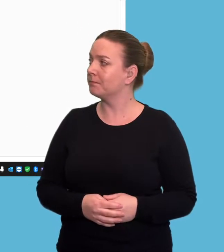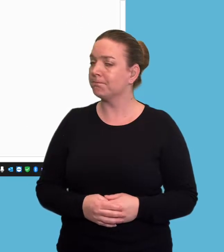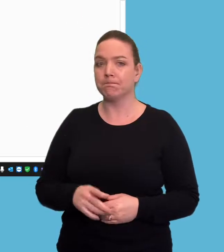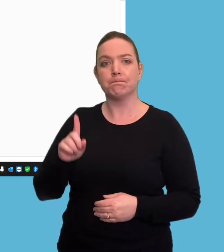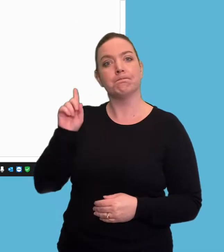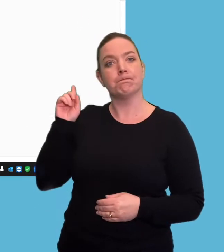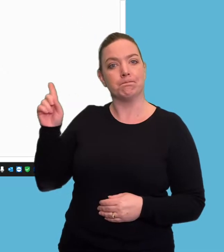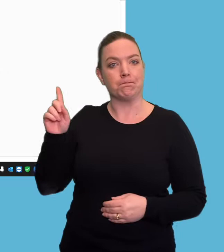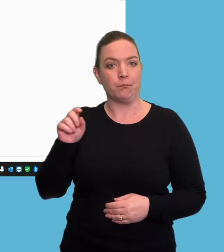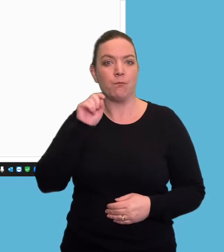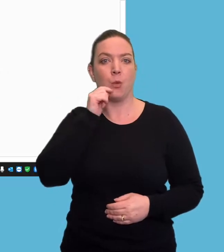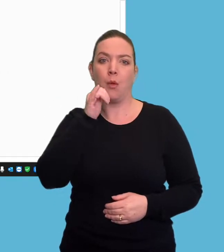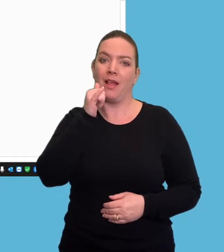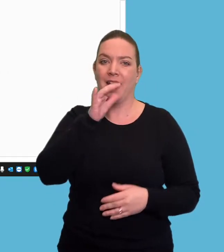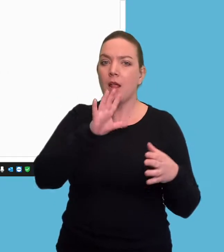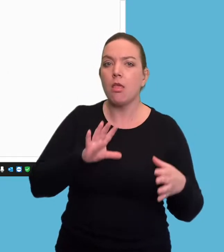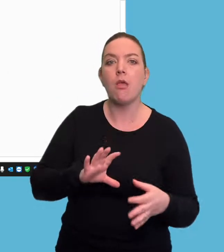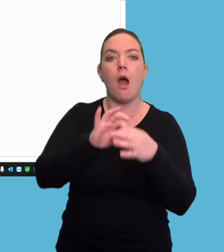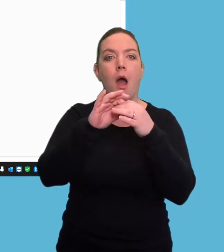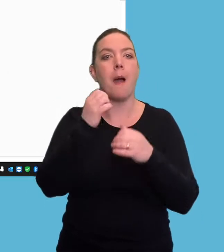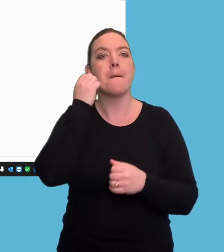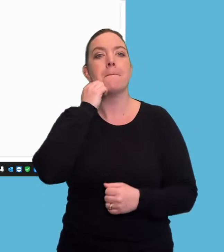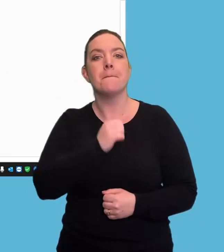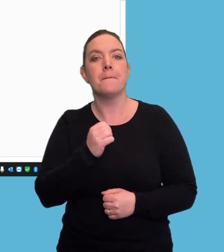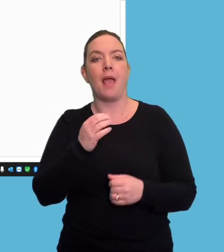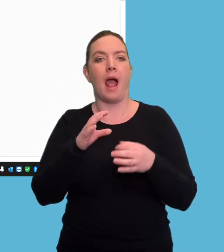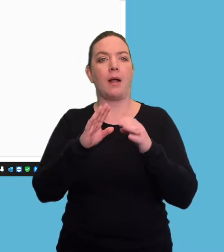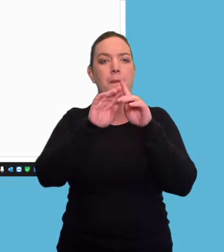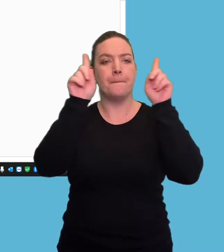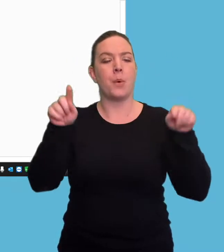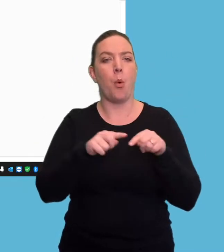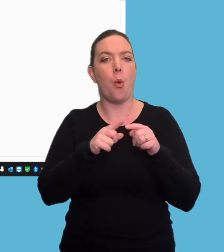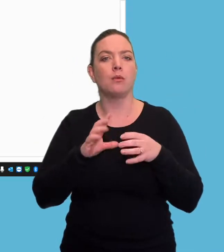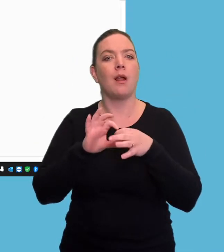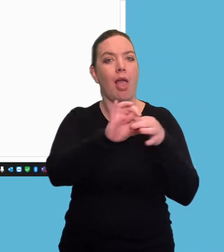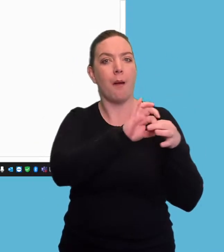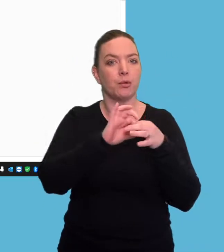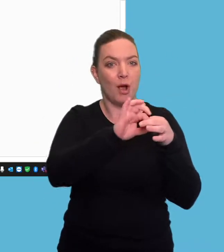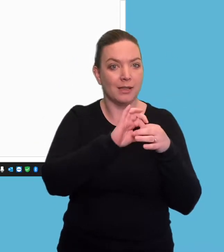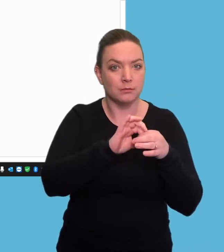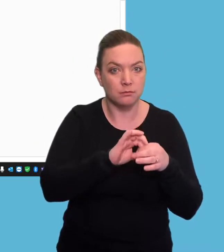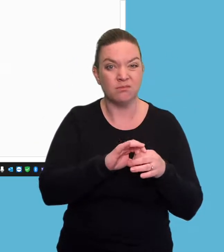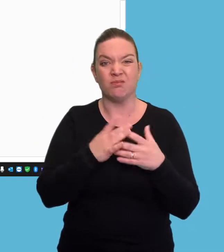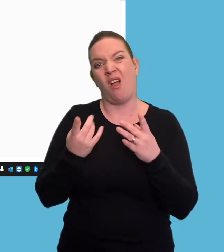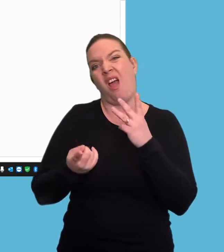This link will either be to Blackboard Collaborate, which is another platform which we use for online workshops,